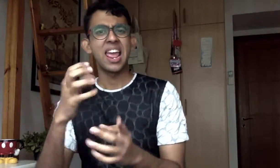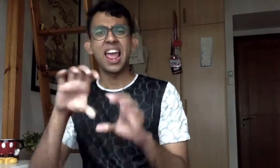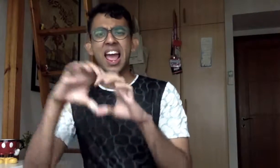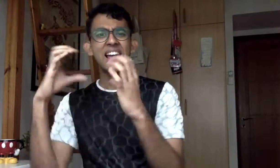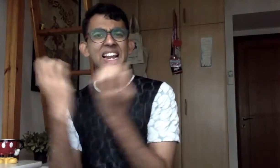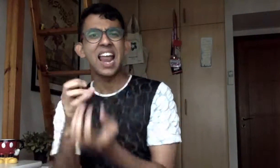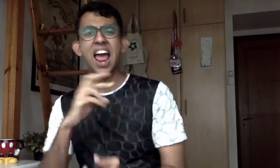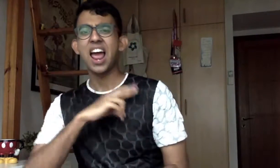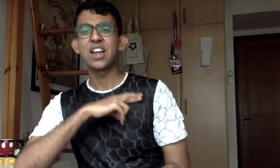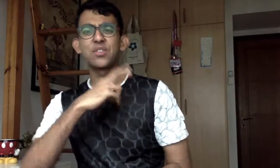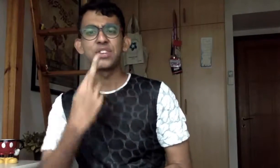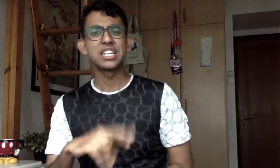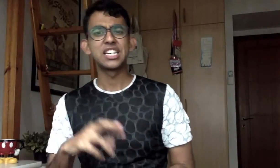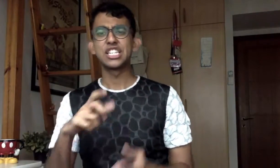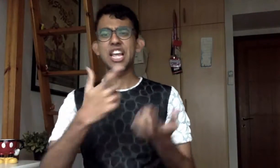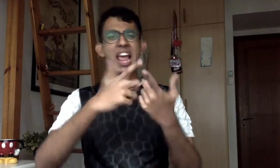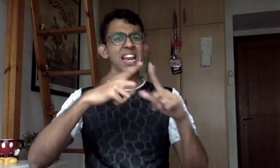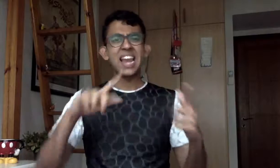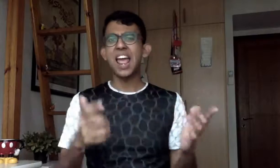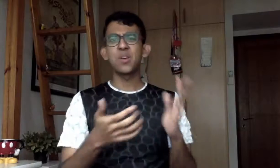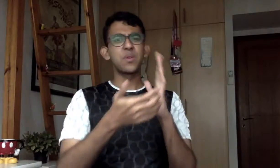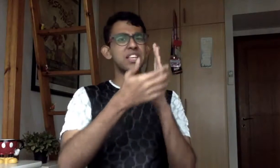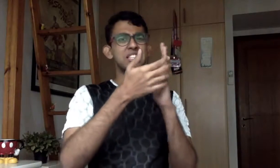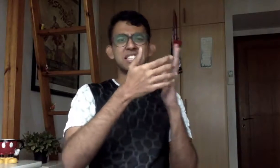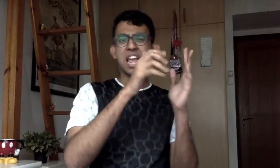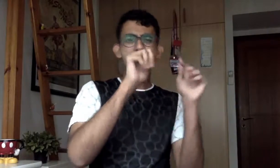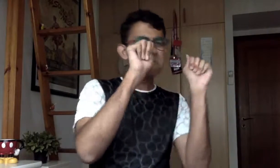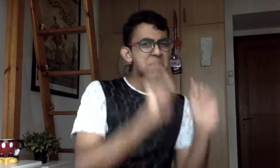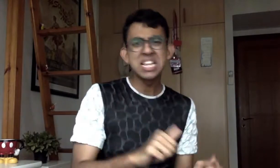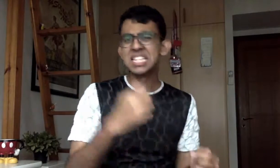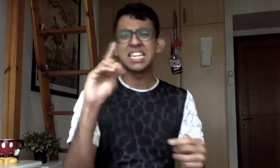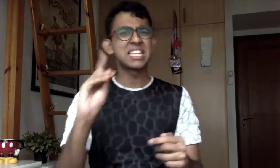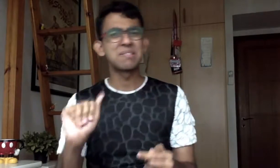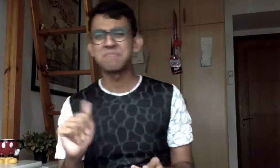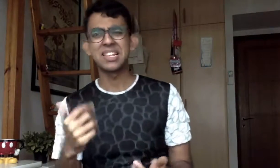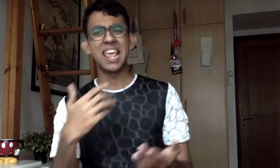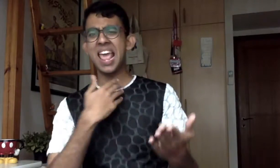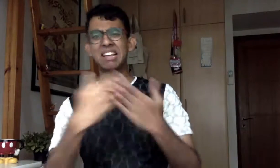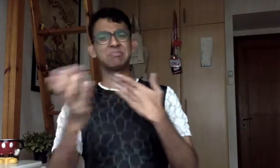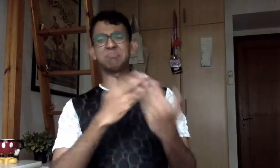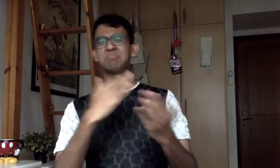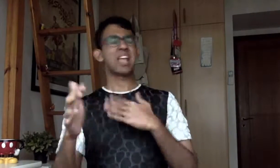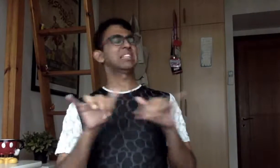class, religion, language, (dis)ability...